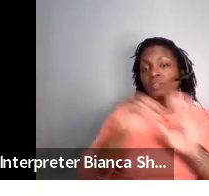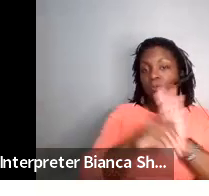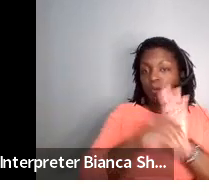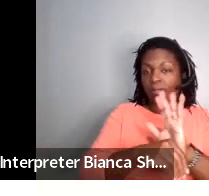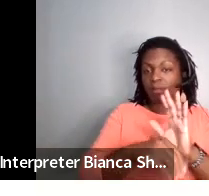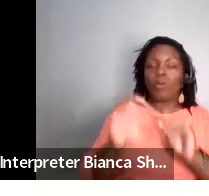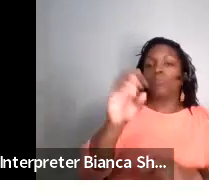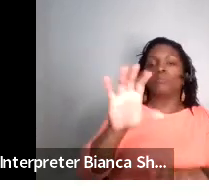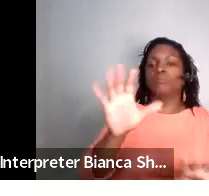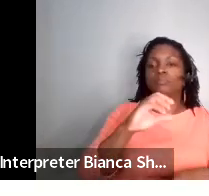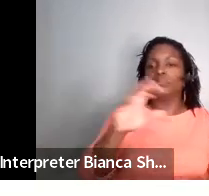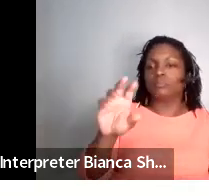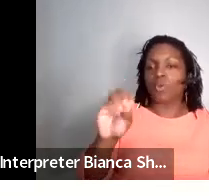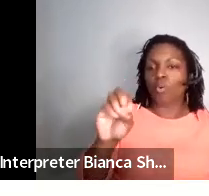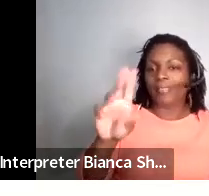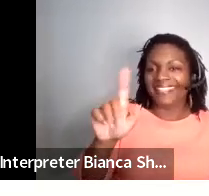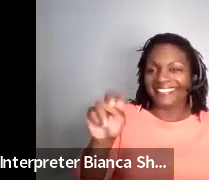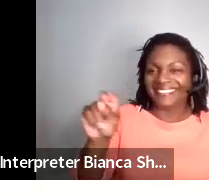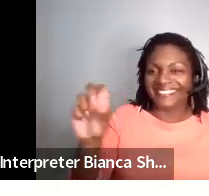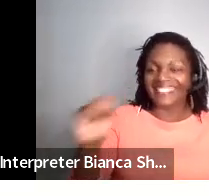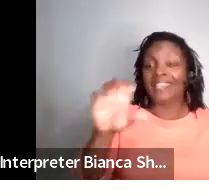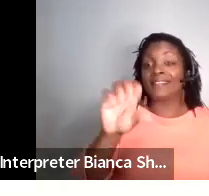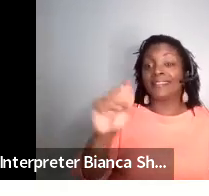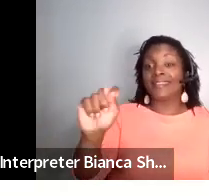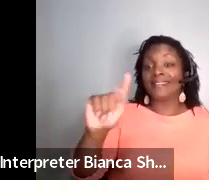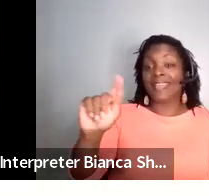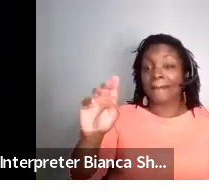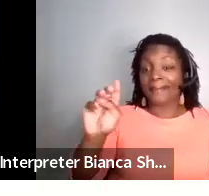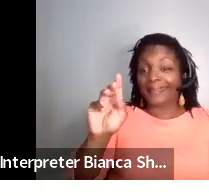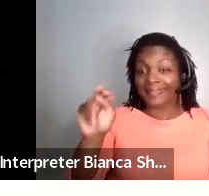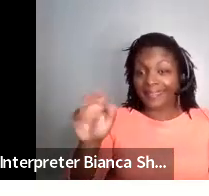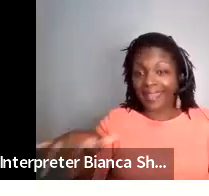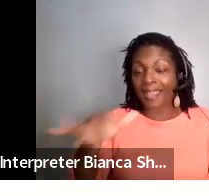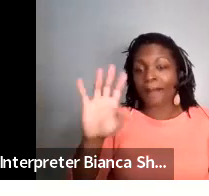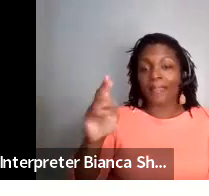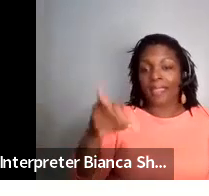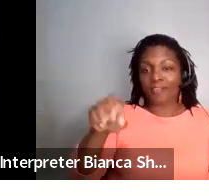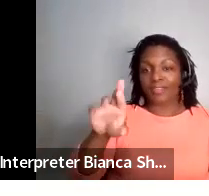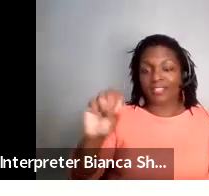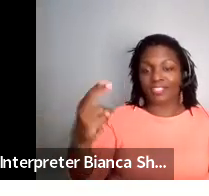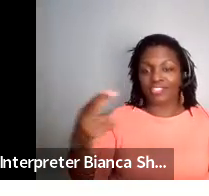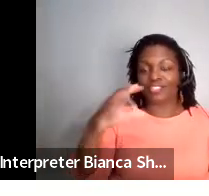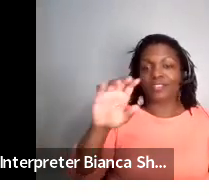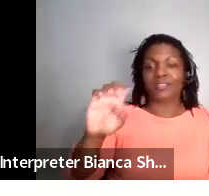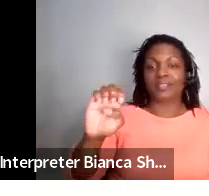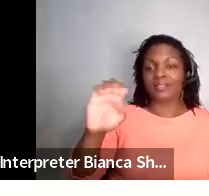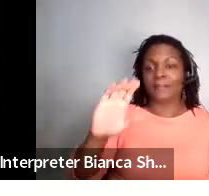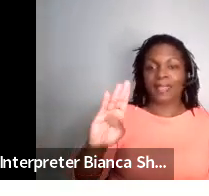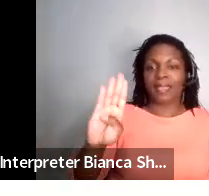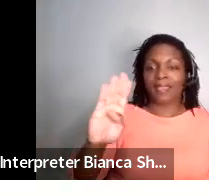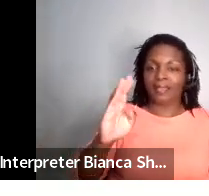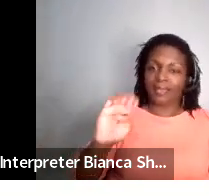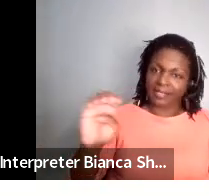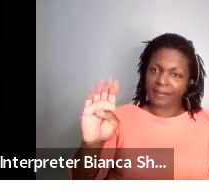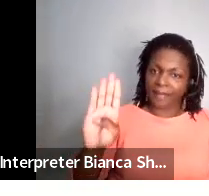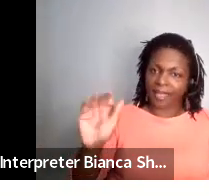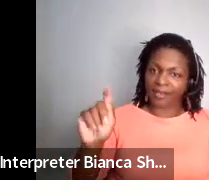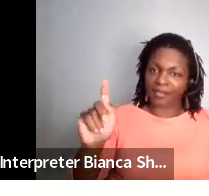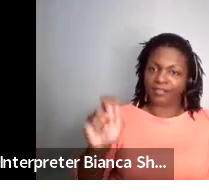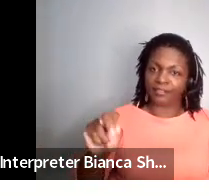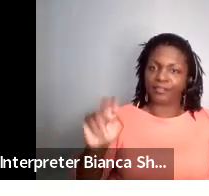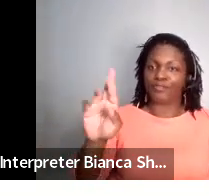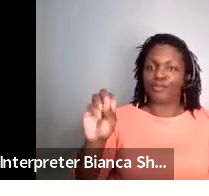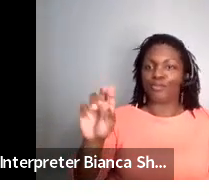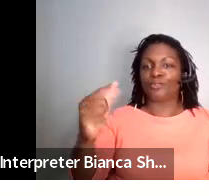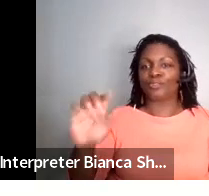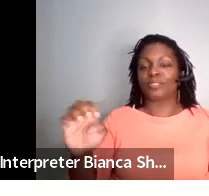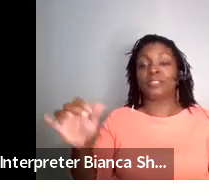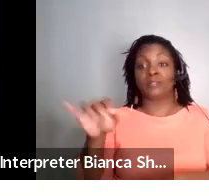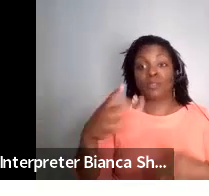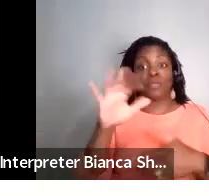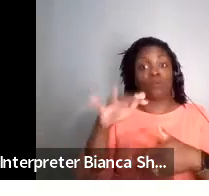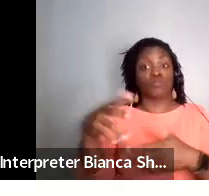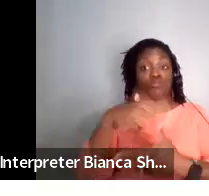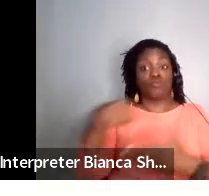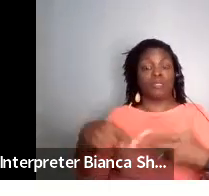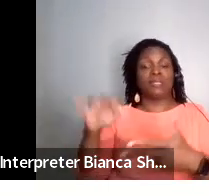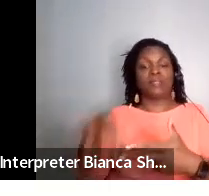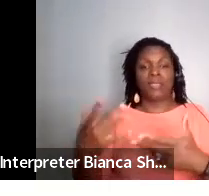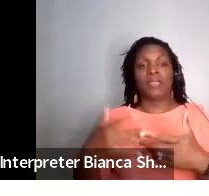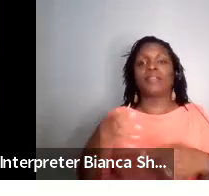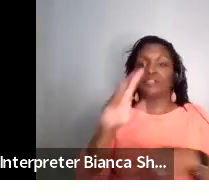That call center will be taking calls 9, 8, 8 calls that come from area codes, 2, 2, 5, 5, 0, 4, and 9, 8, 5, and it will also be back up to the other call center.